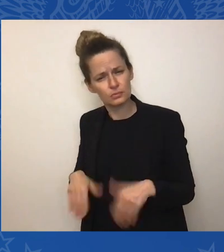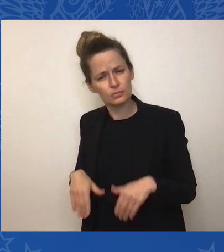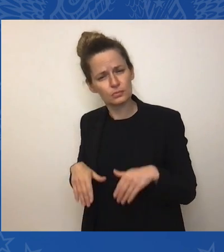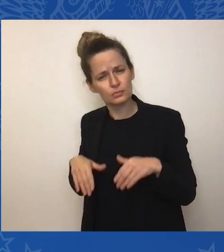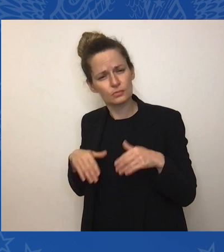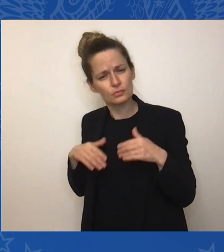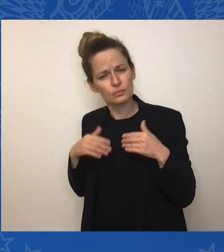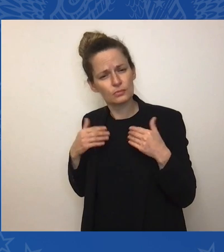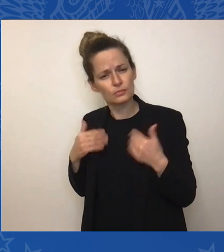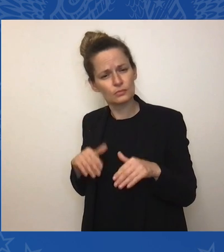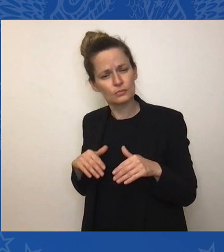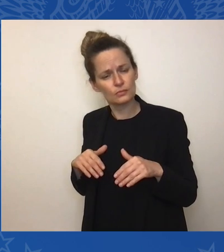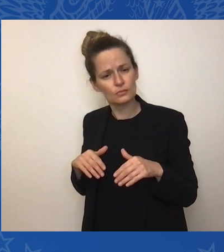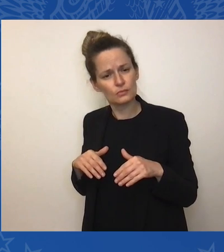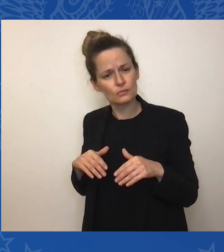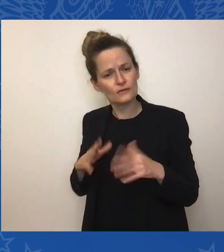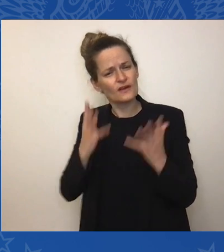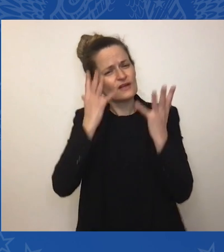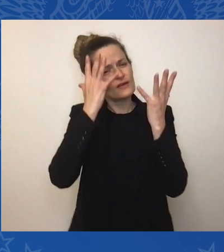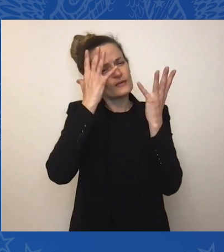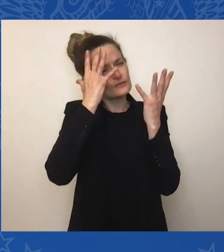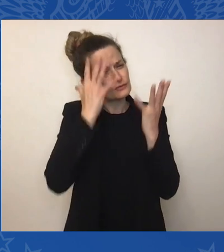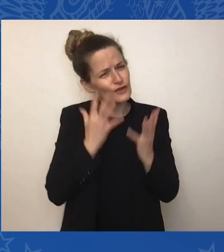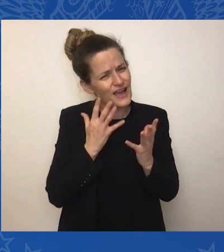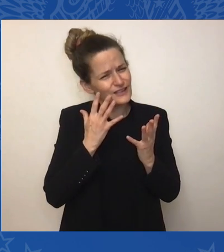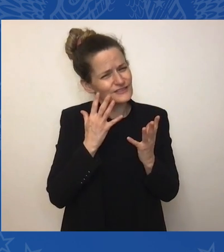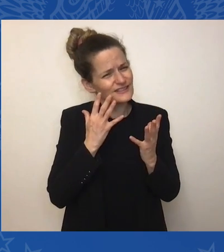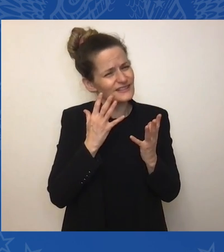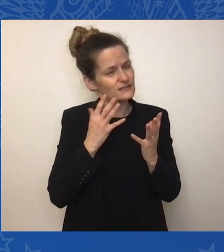however flawed they may be -- serve as the infrastructure